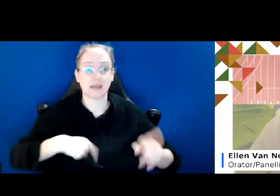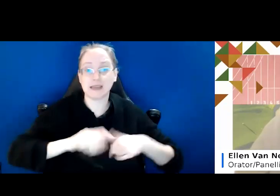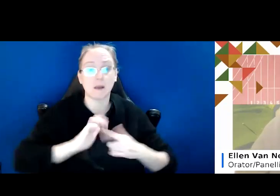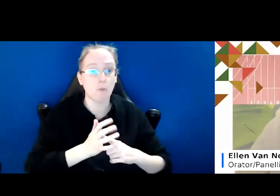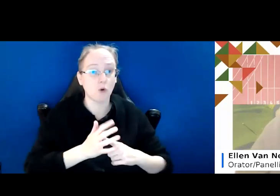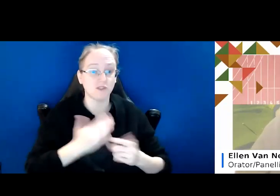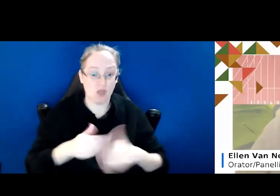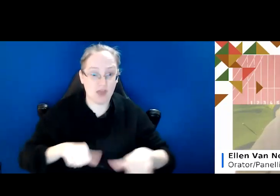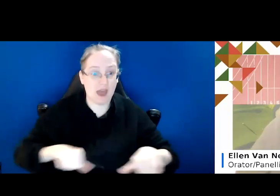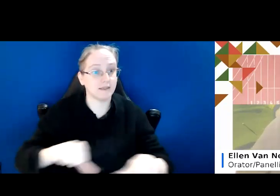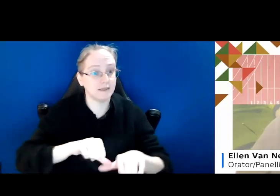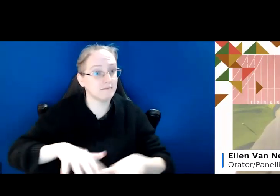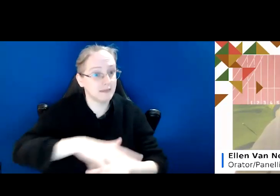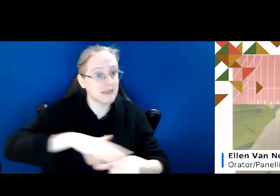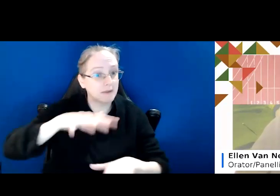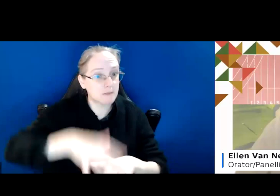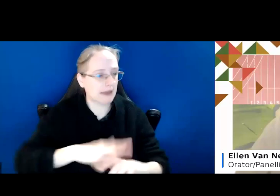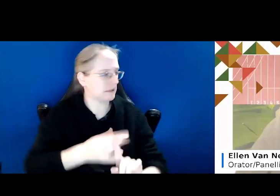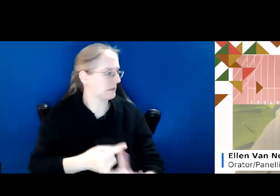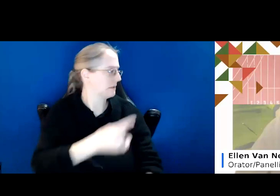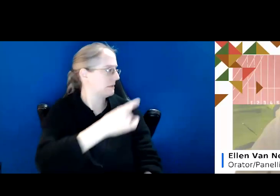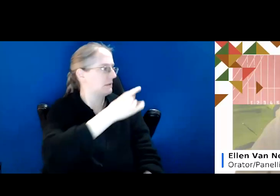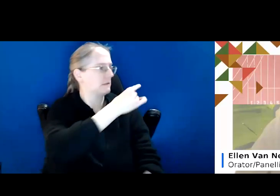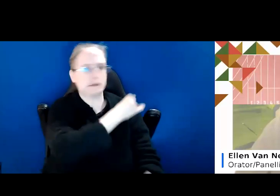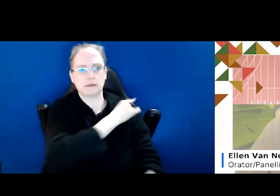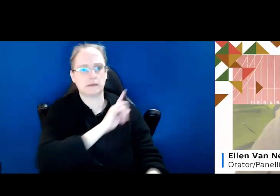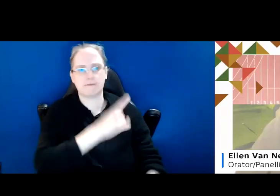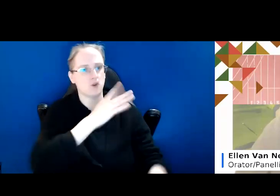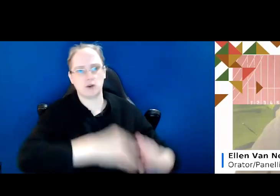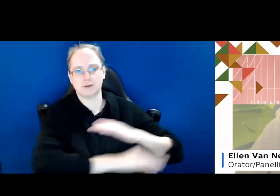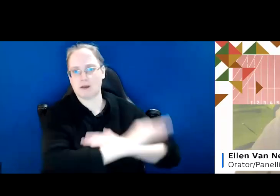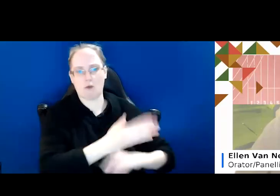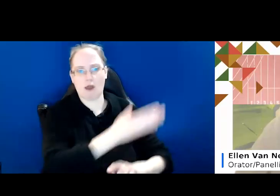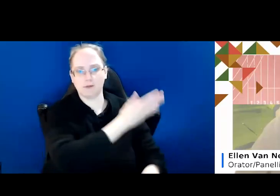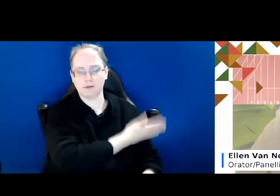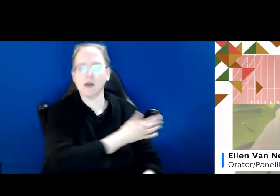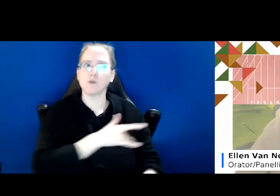and a feeling really connected to those places through my body and spirit.